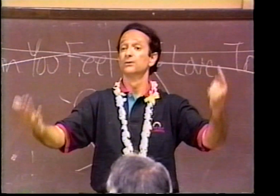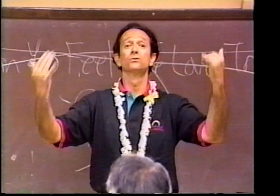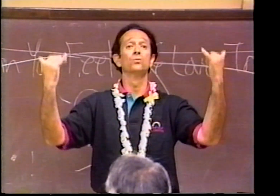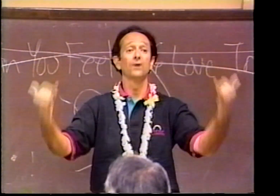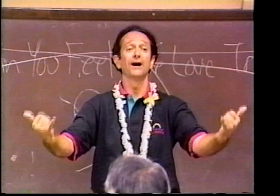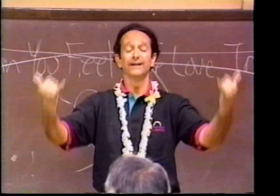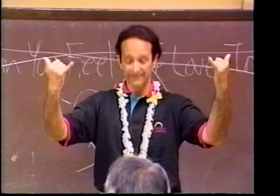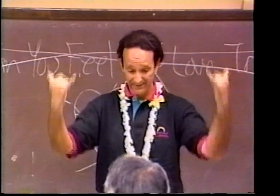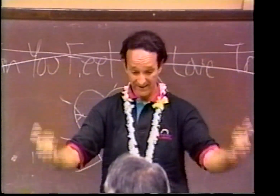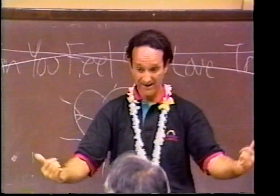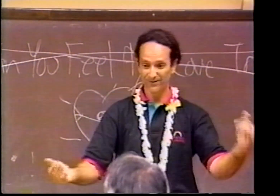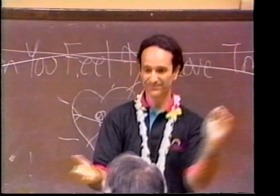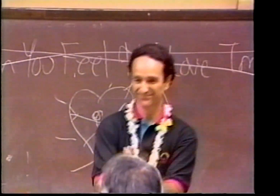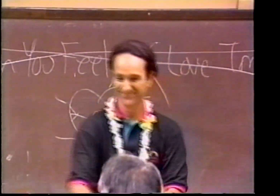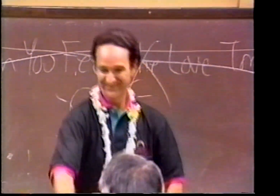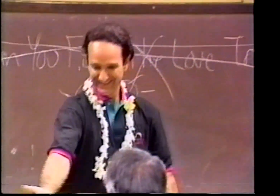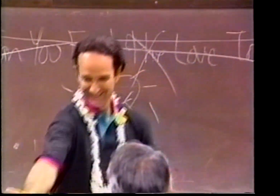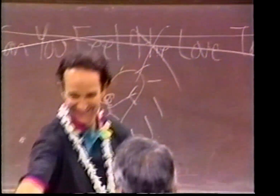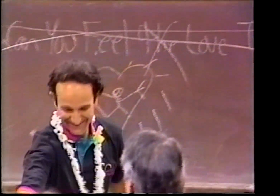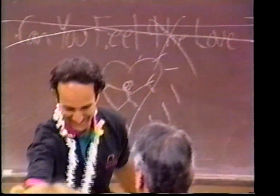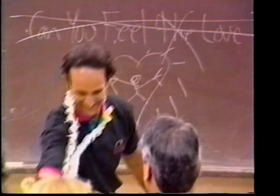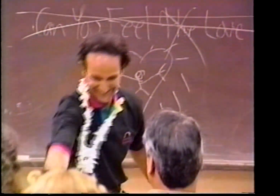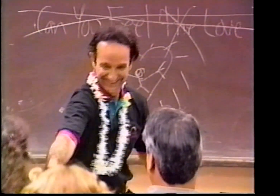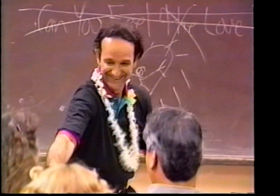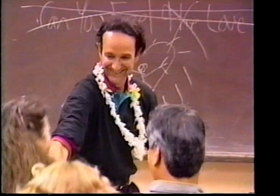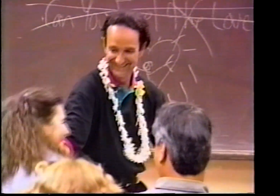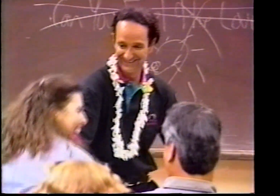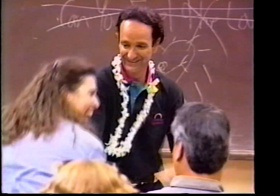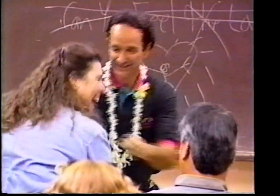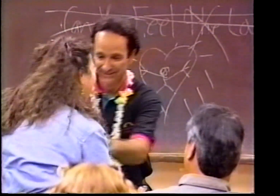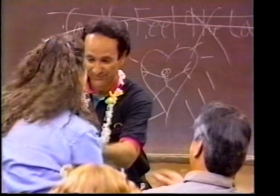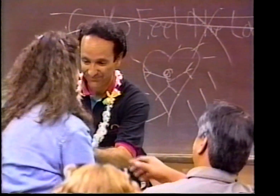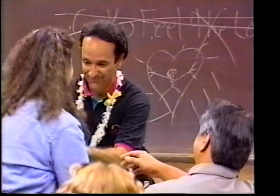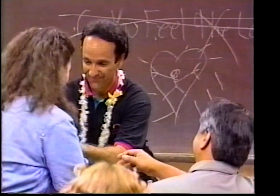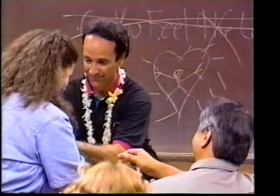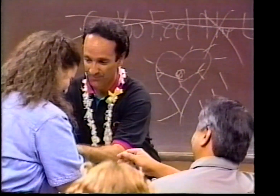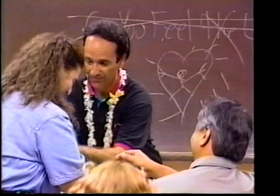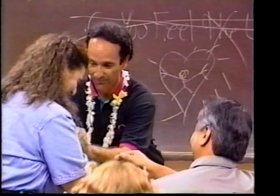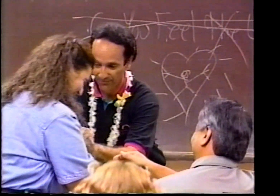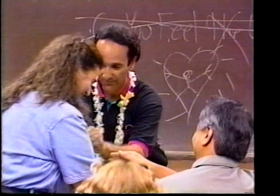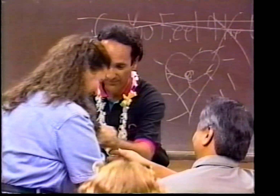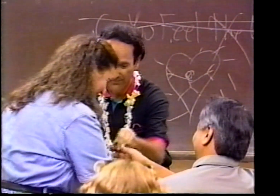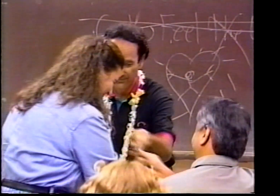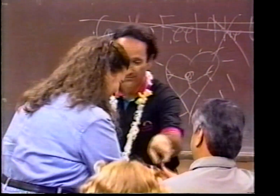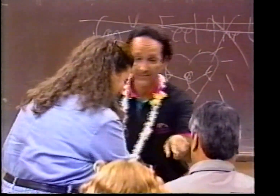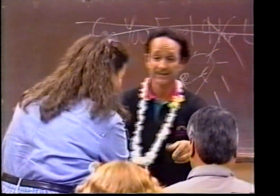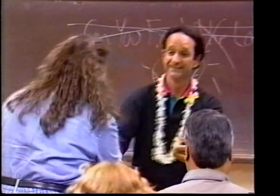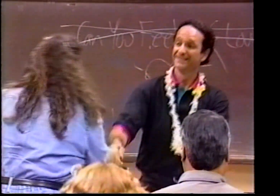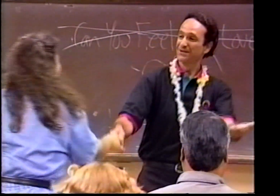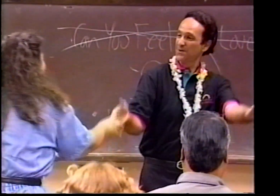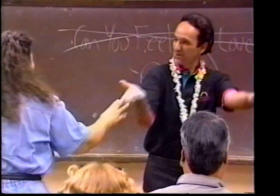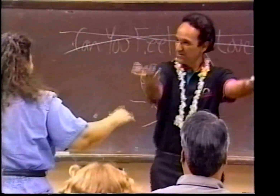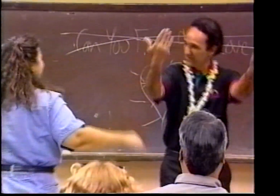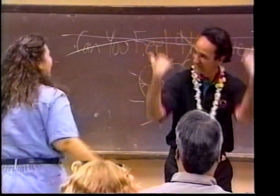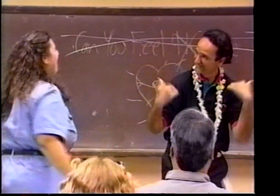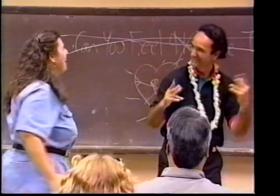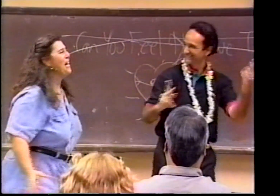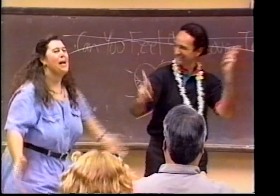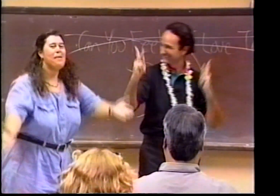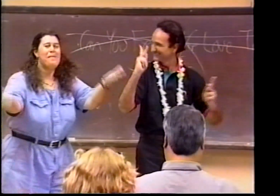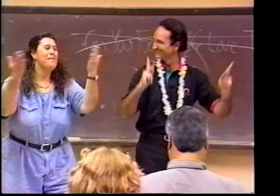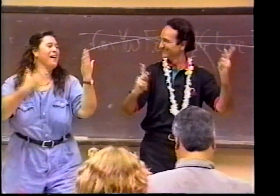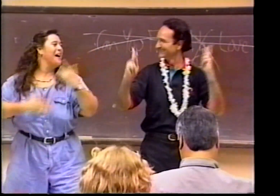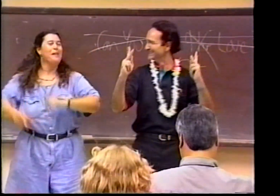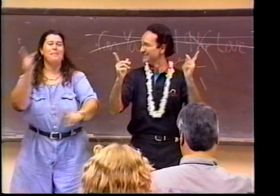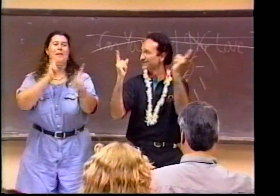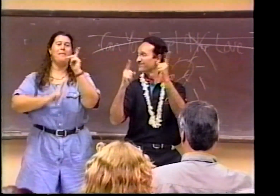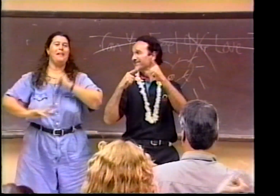Smile on your brother.